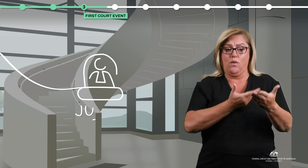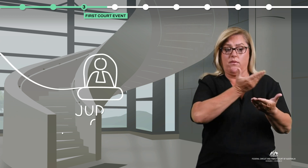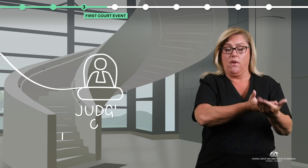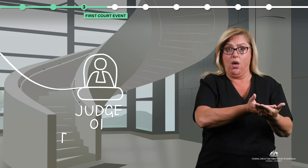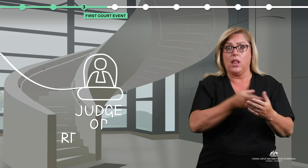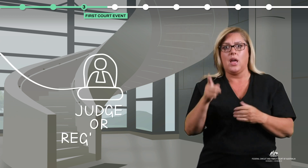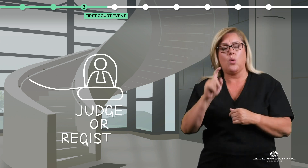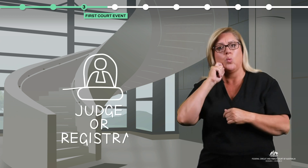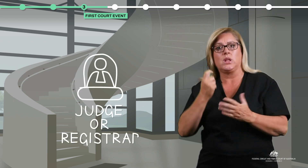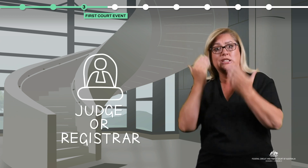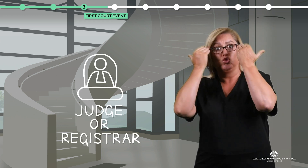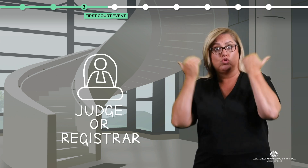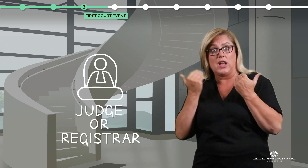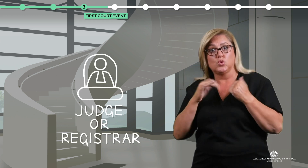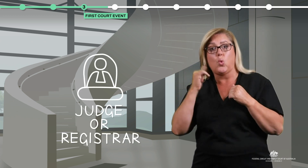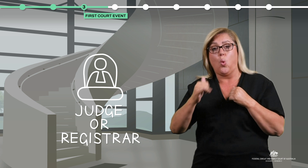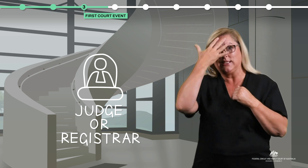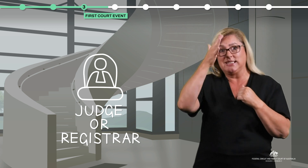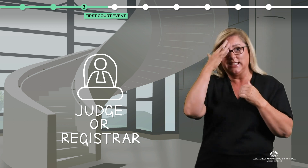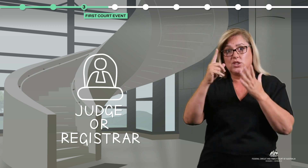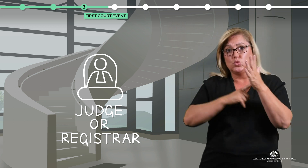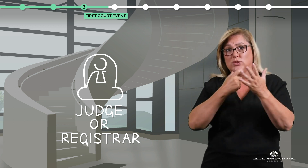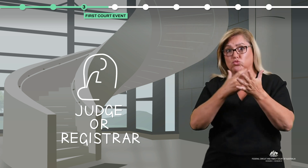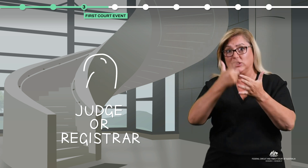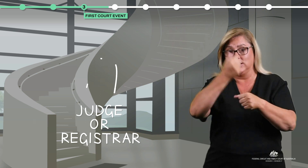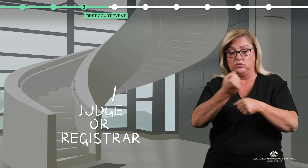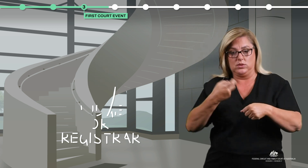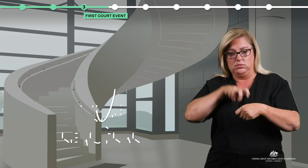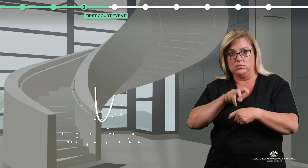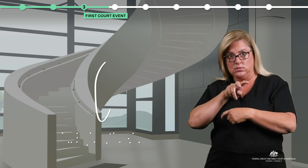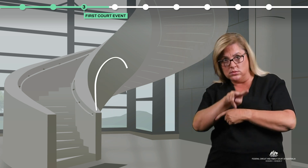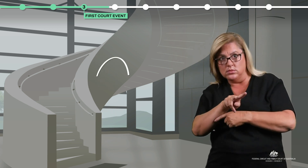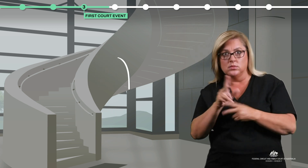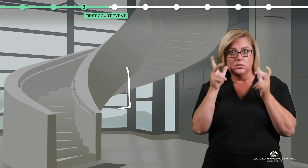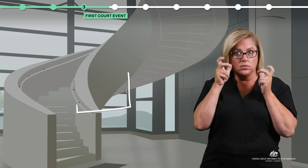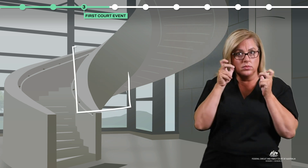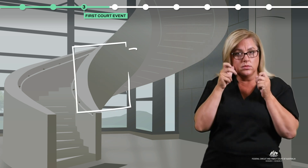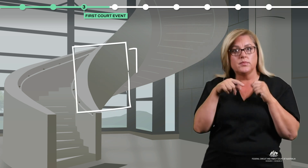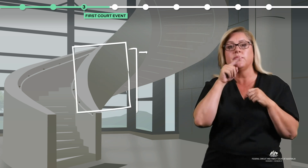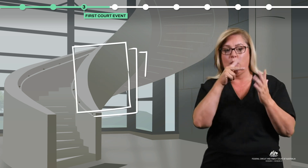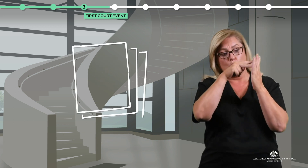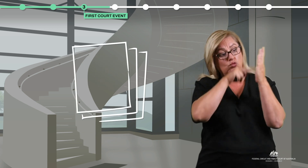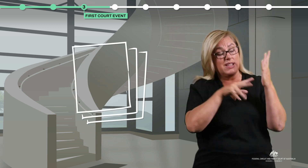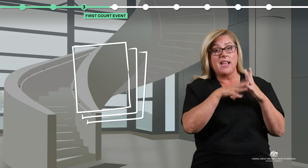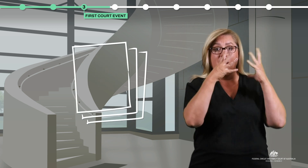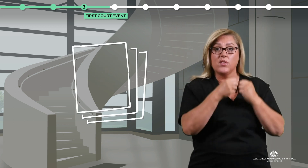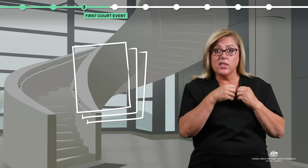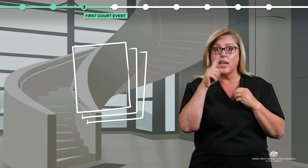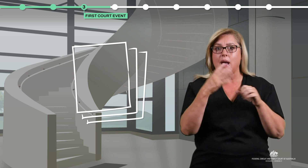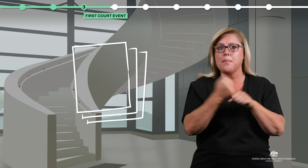and will be before a Judge or Senior Judicial Registrar. They will have read the documents you have filed and may make orders